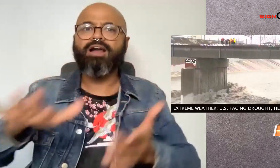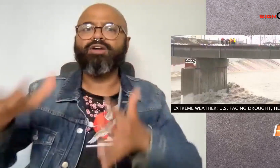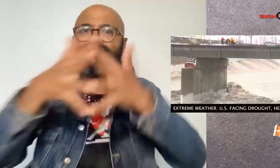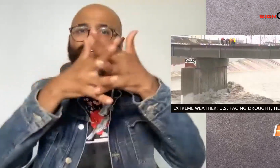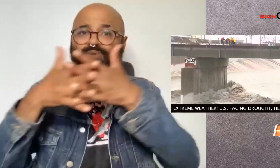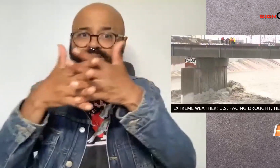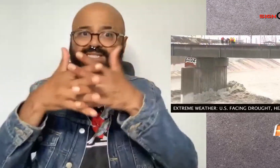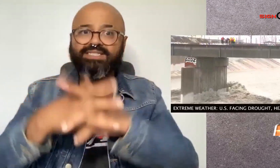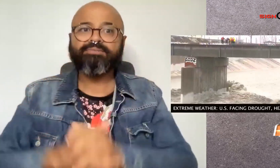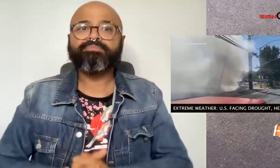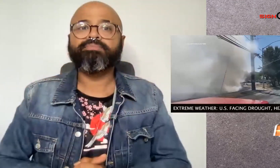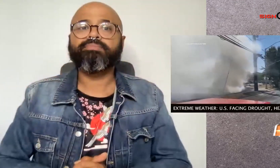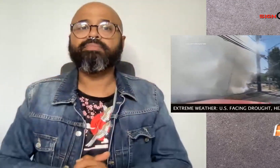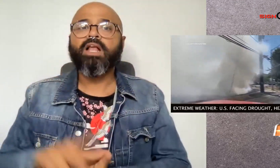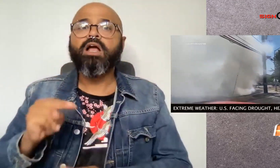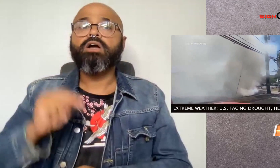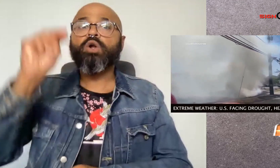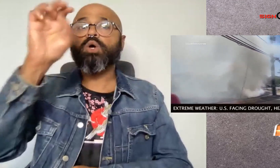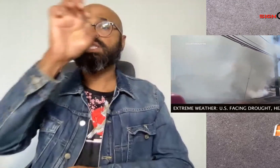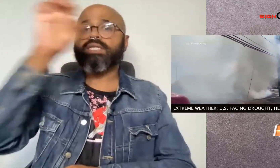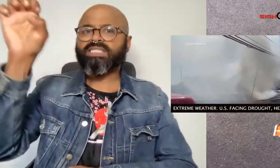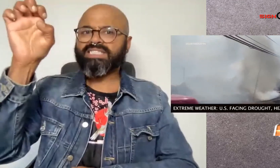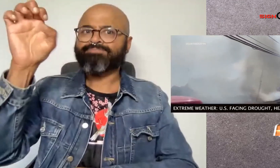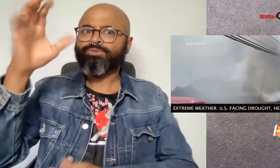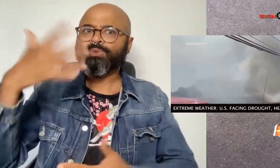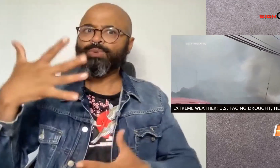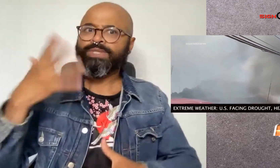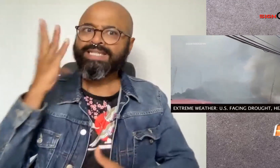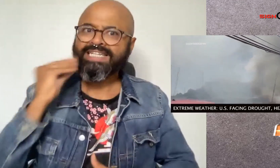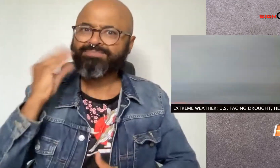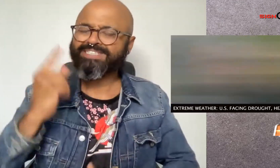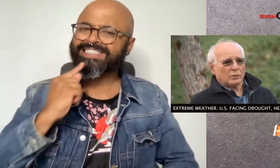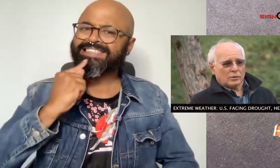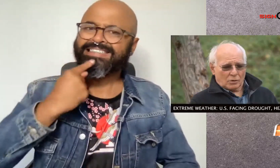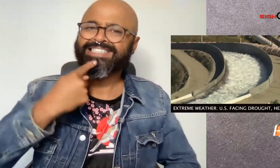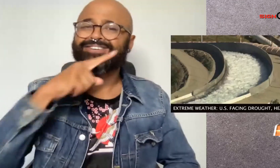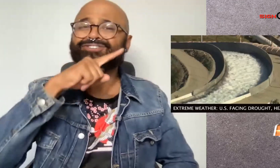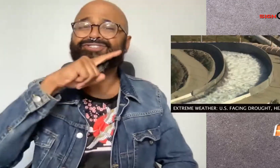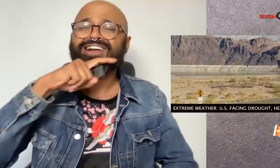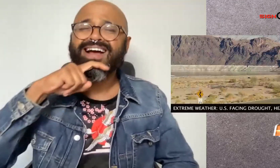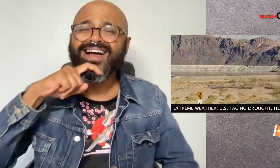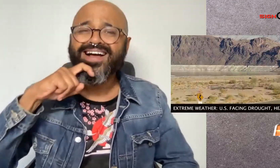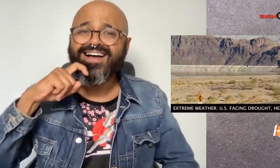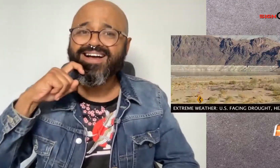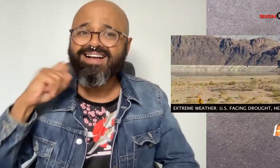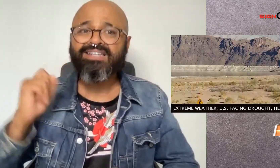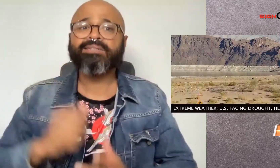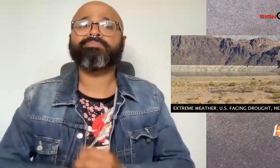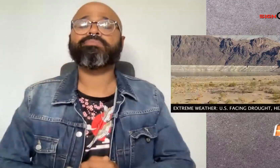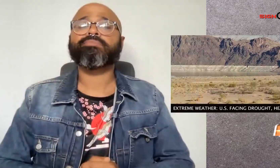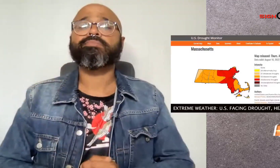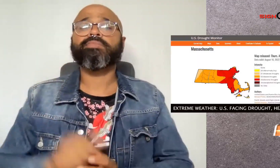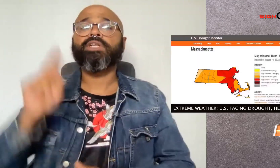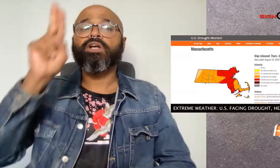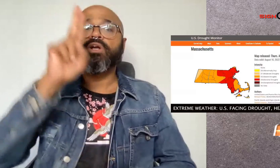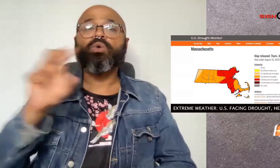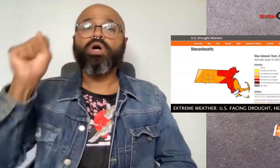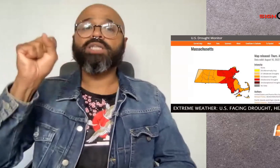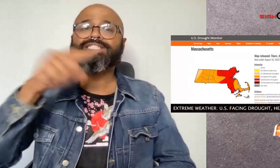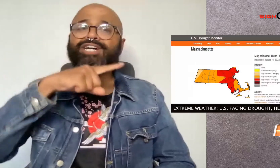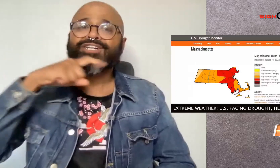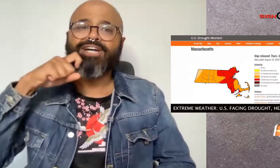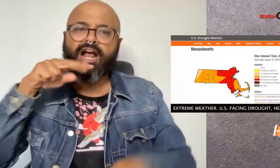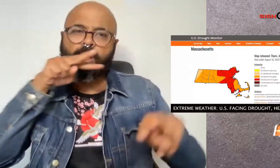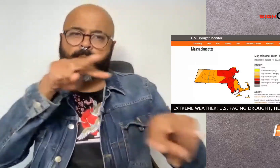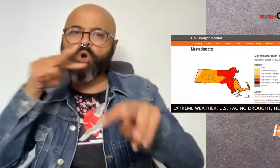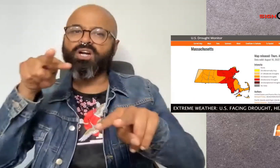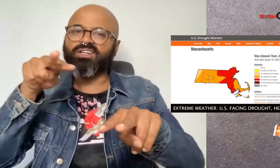part of the US the Northeast is experiencing extreme drought conditions the US drought